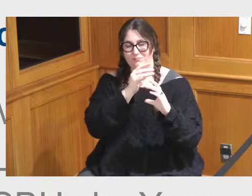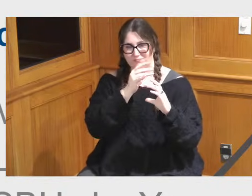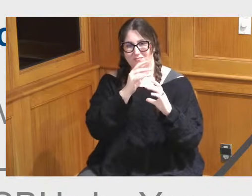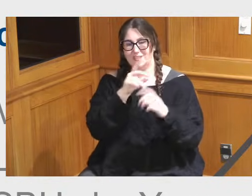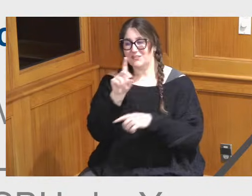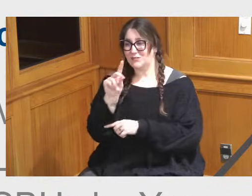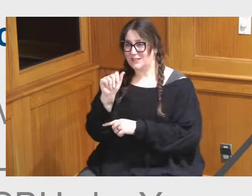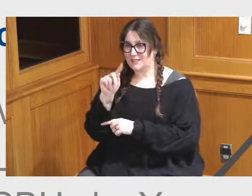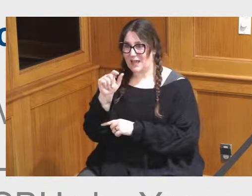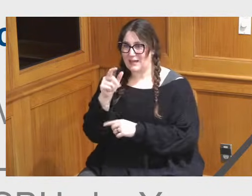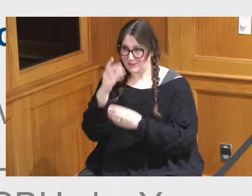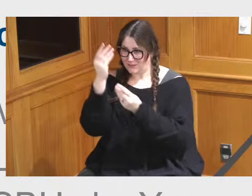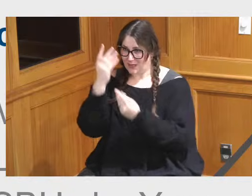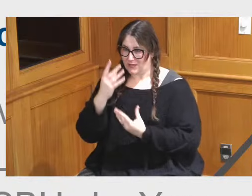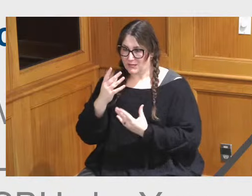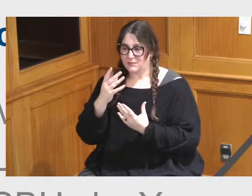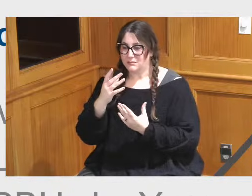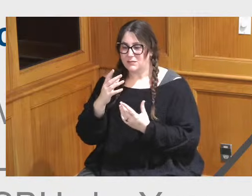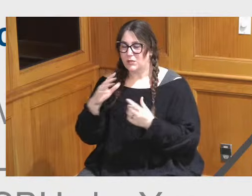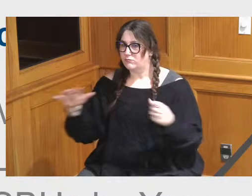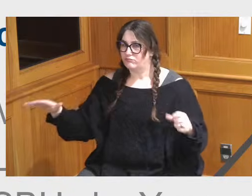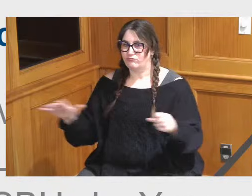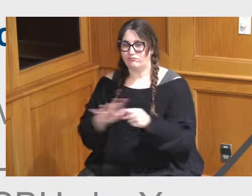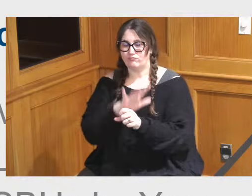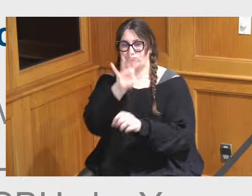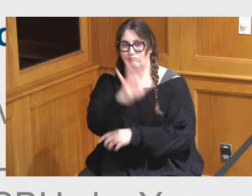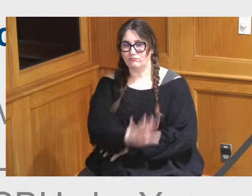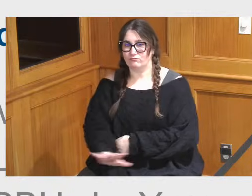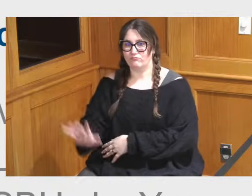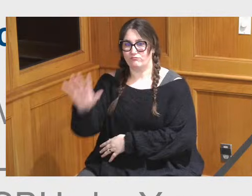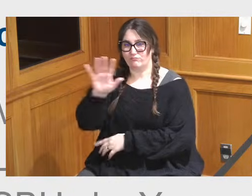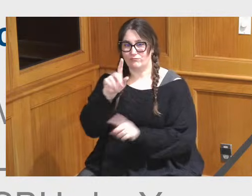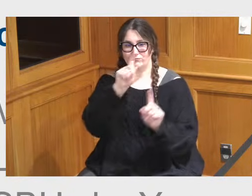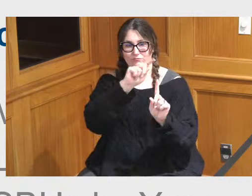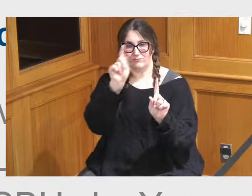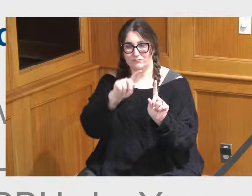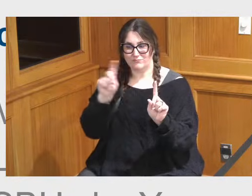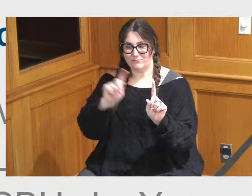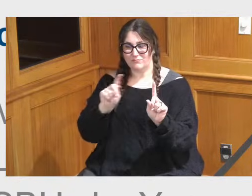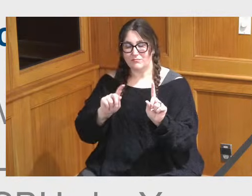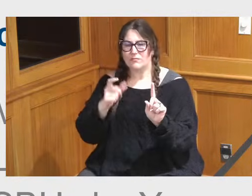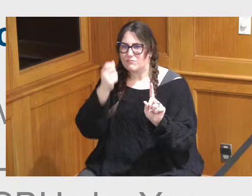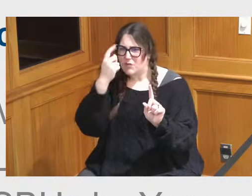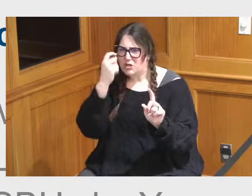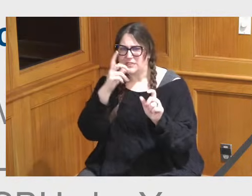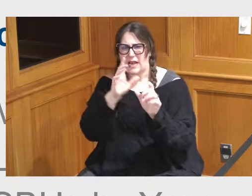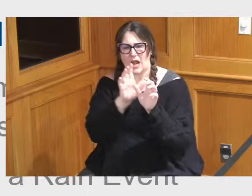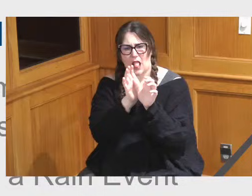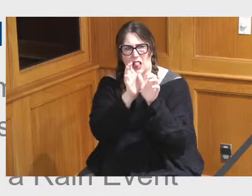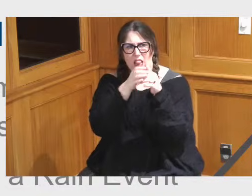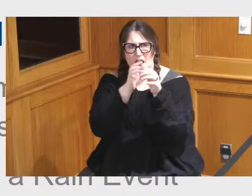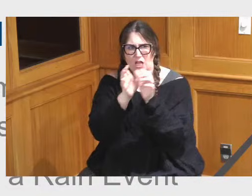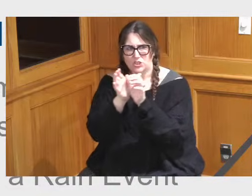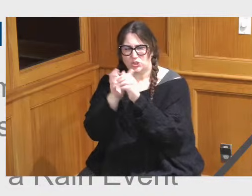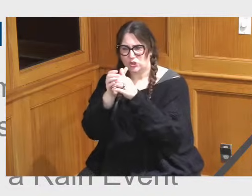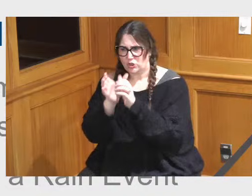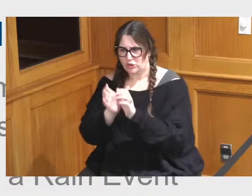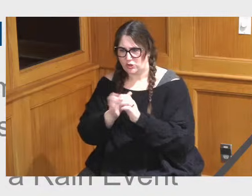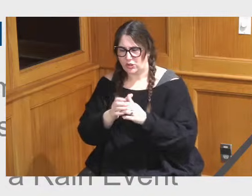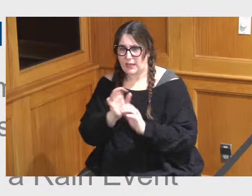that they're widespread across the entire area but they're also clustered. Clustering is important.